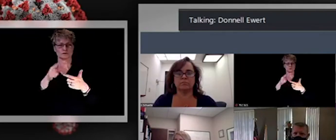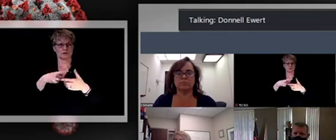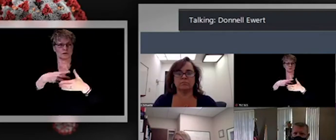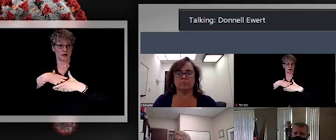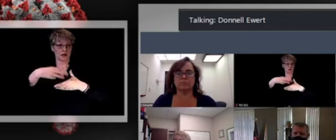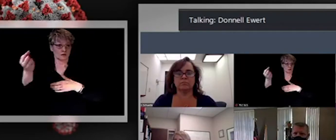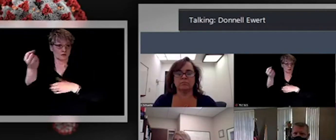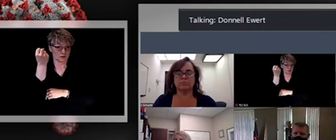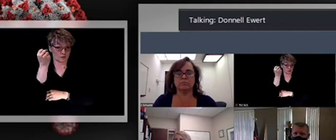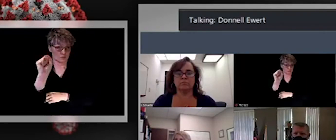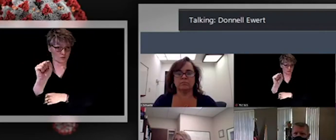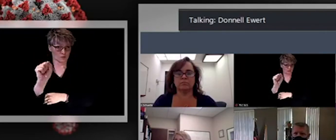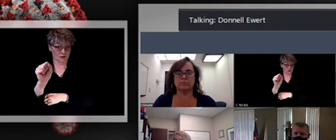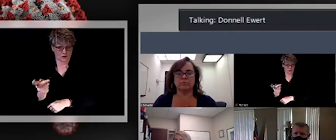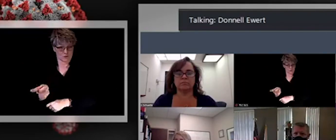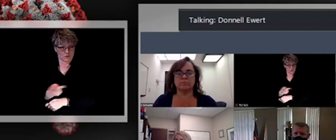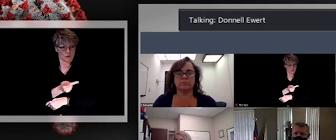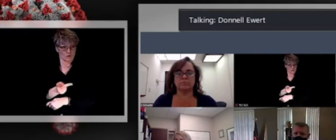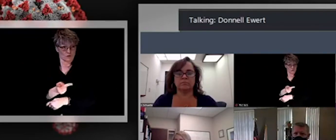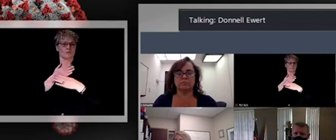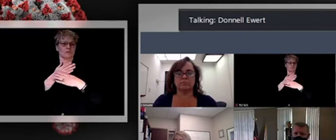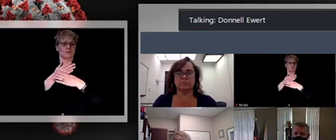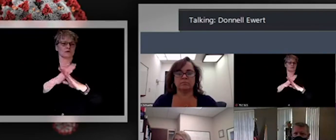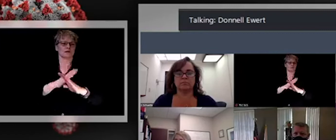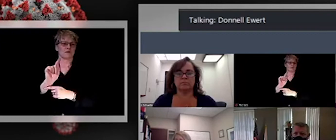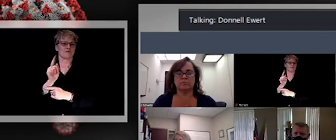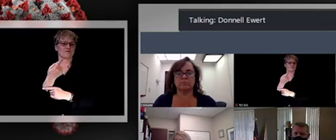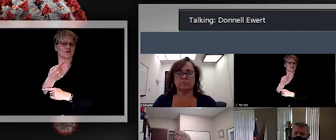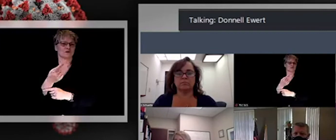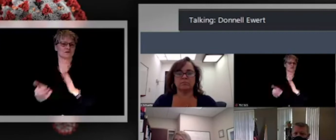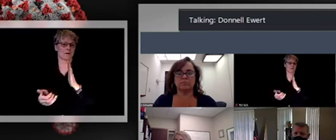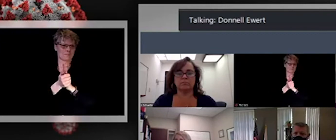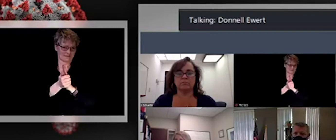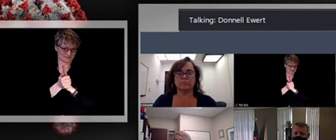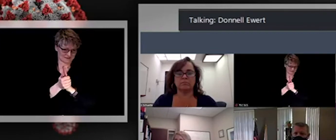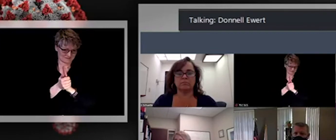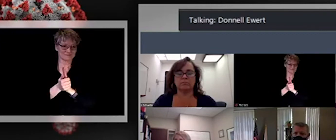protected by the 1st Amendment. So, they are a little exceptional and then the movie theaters